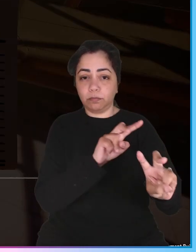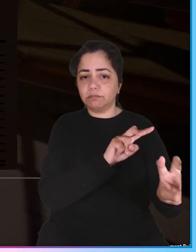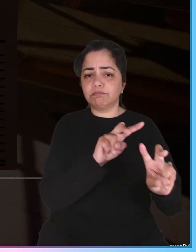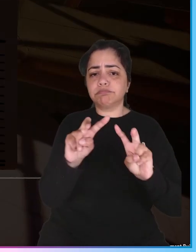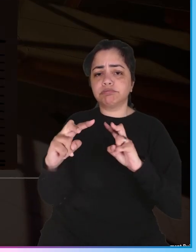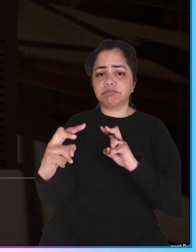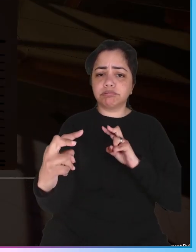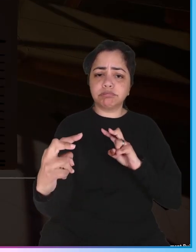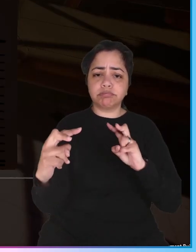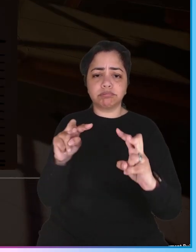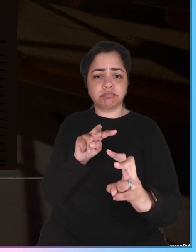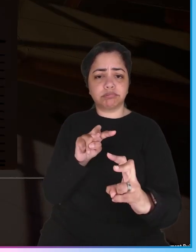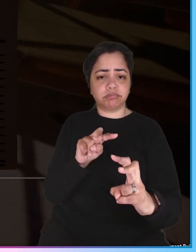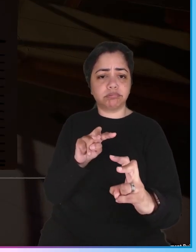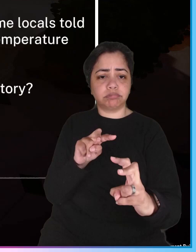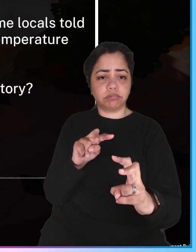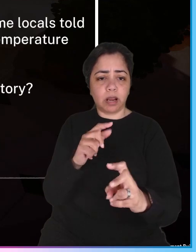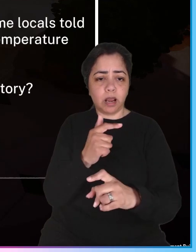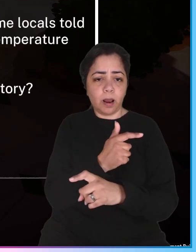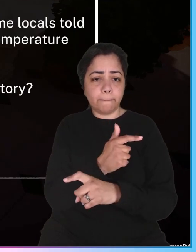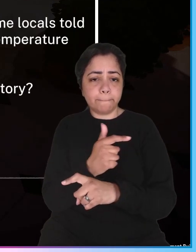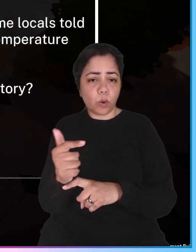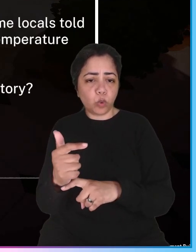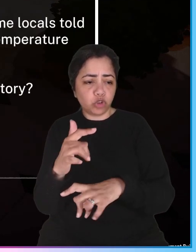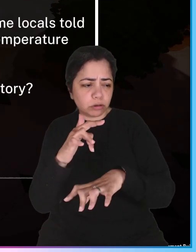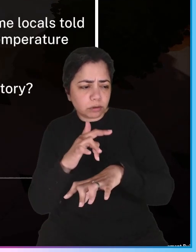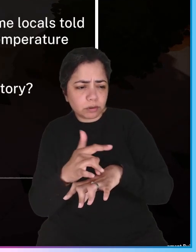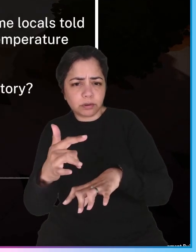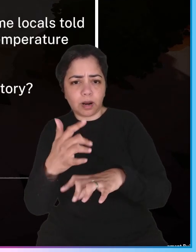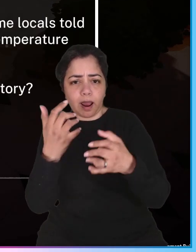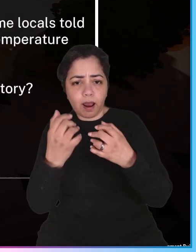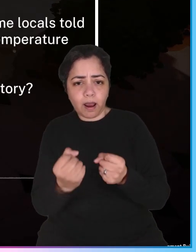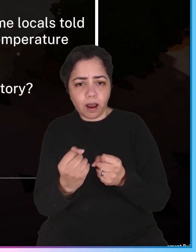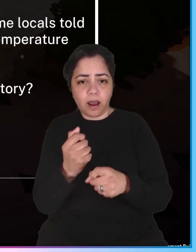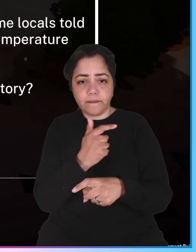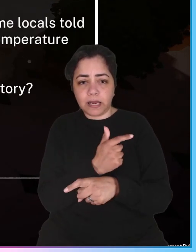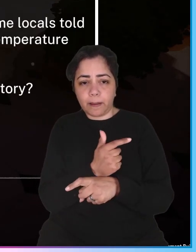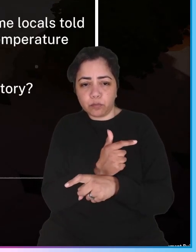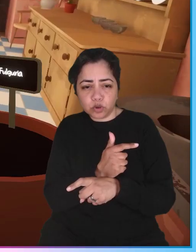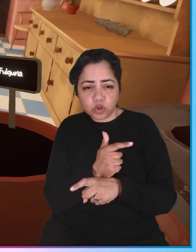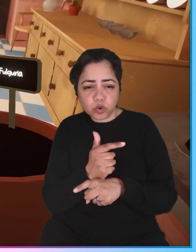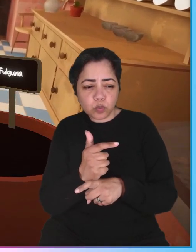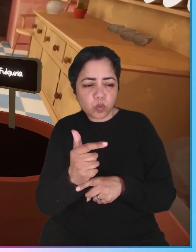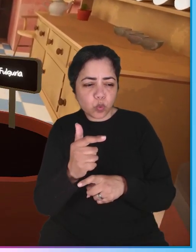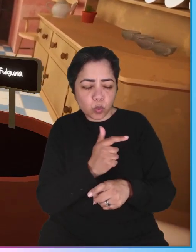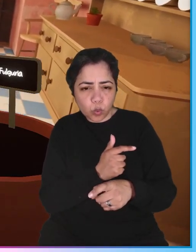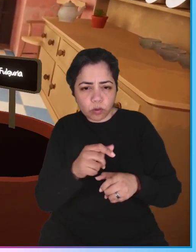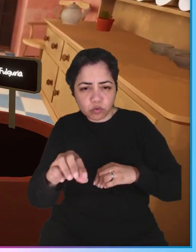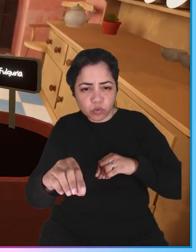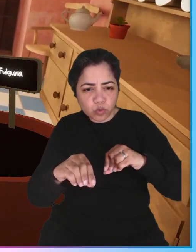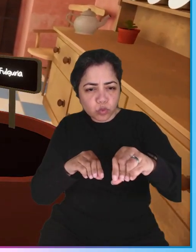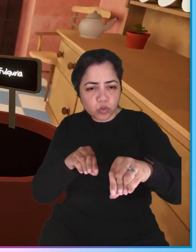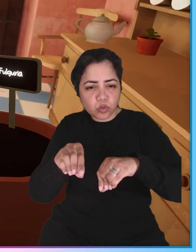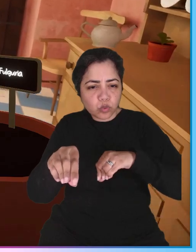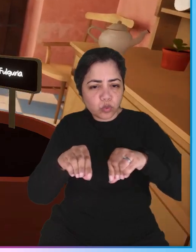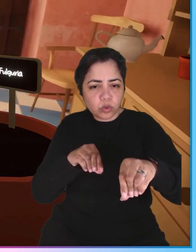The overlay is a high contrast, sans serif text overlay that displays on screen. You don’t need to rush your time in Botany Manor.